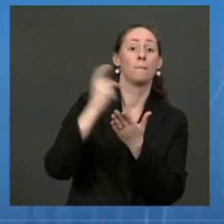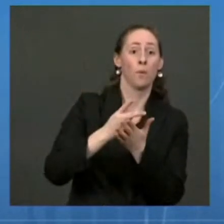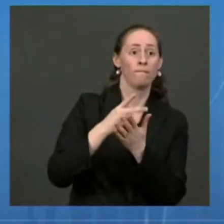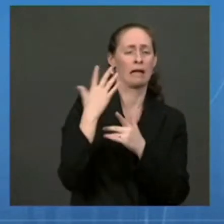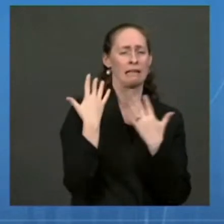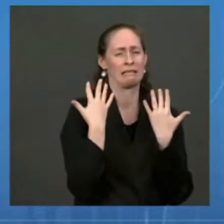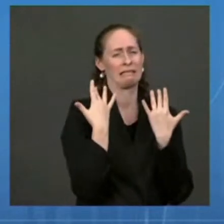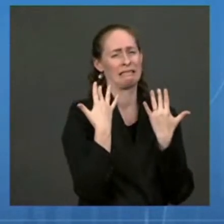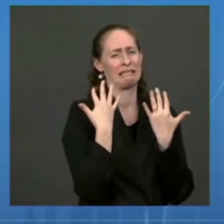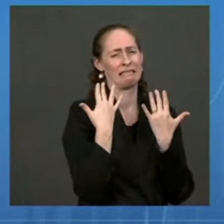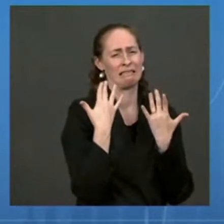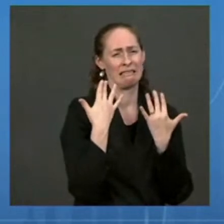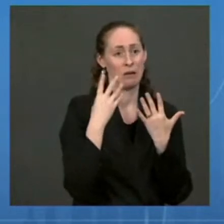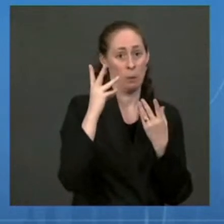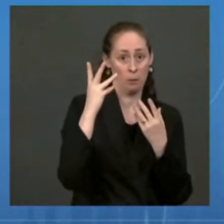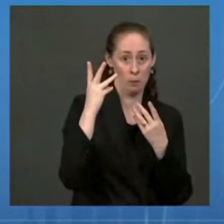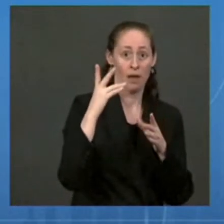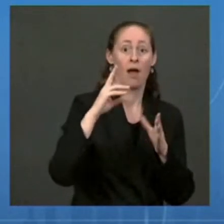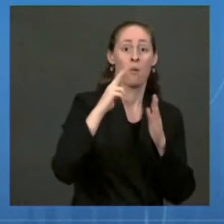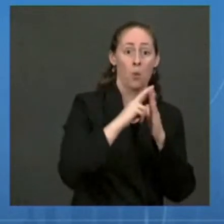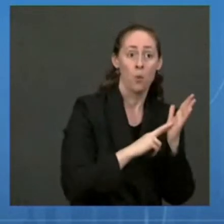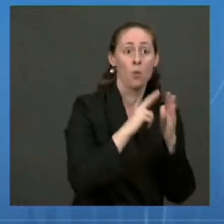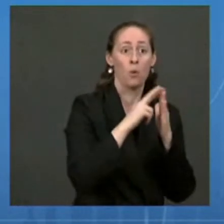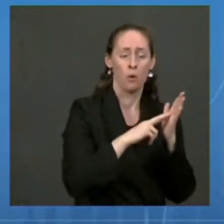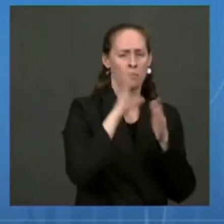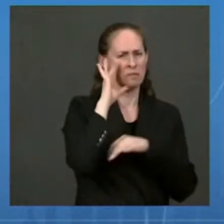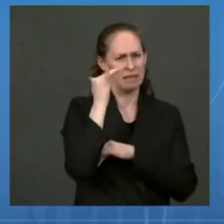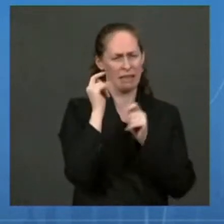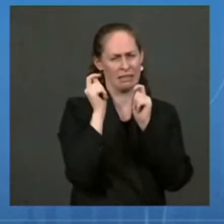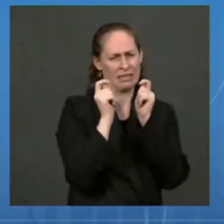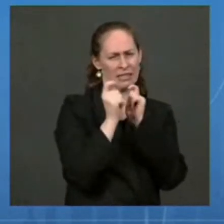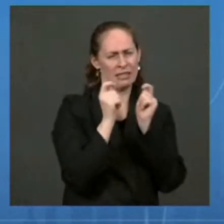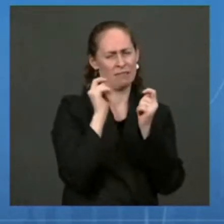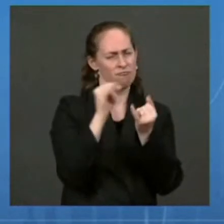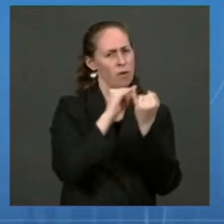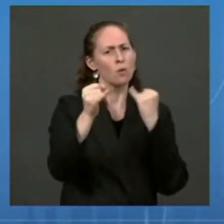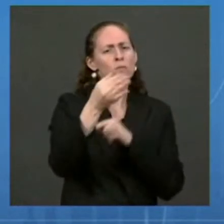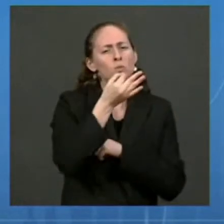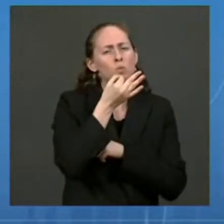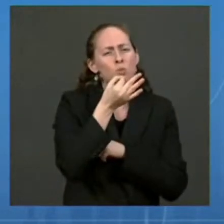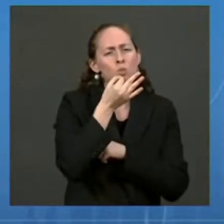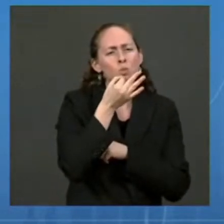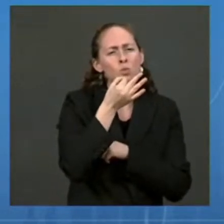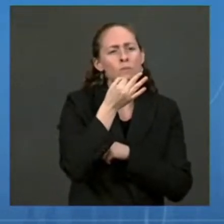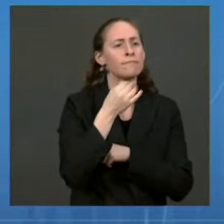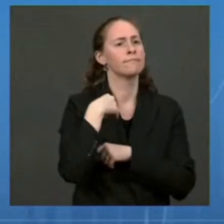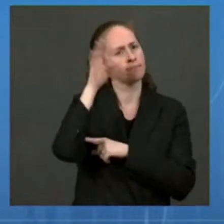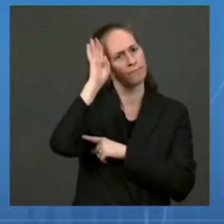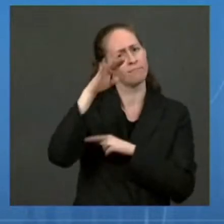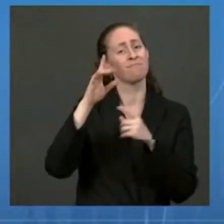THE OFFICE OF MANAGEMENT AND BUDGET. WHILE WE DO NOT HAVE A SPECIFIC